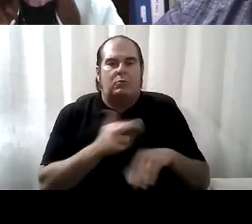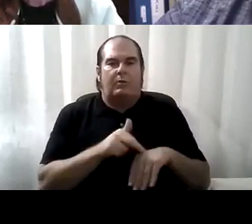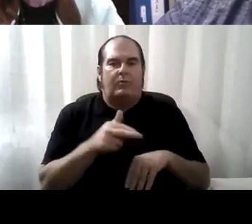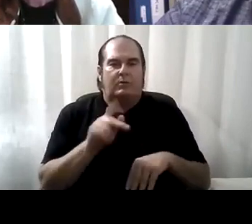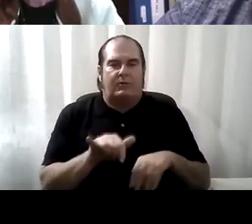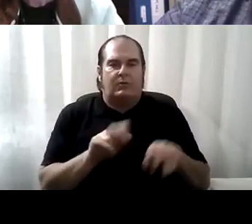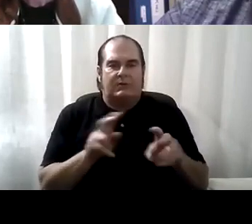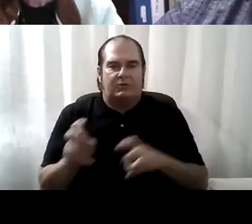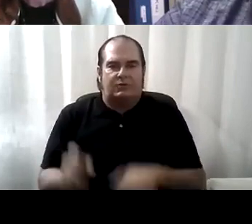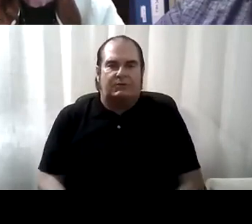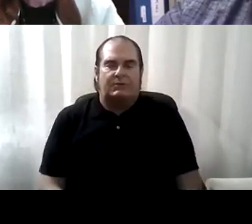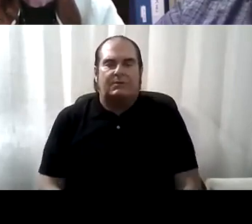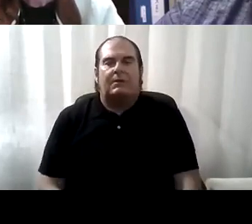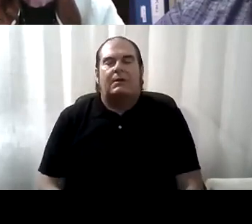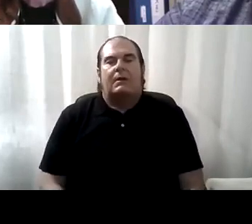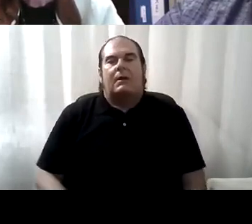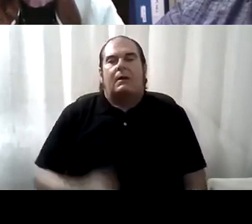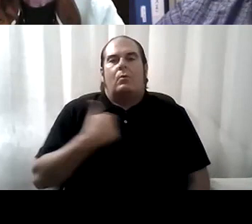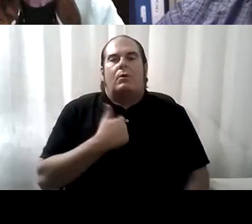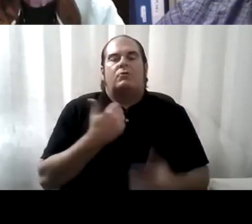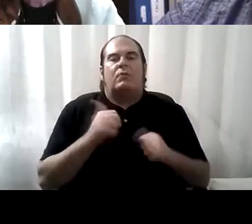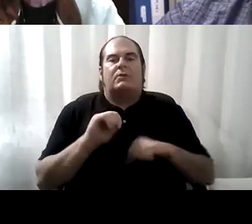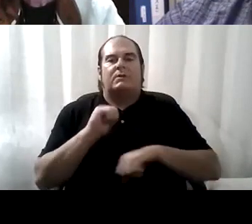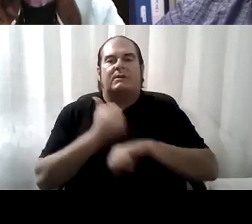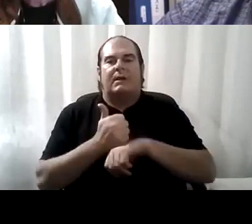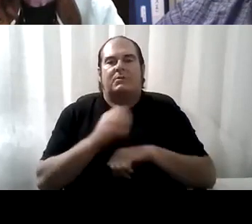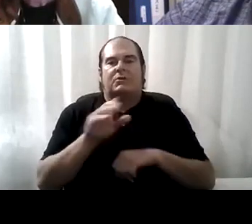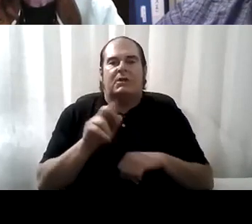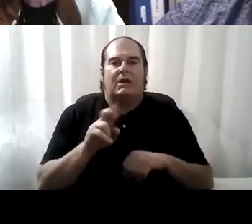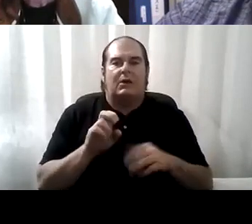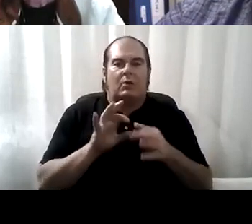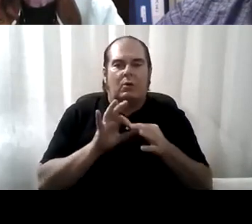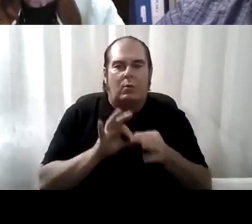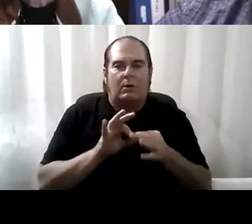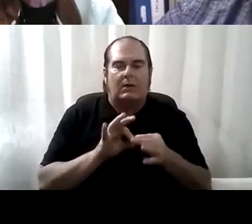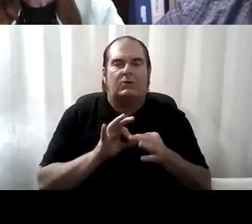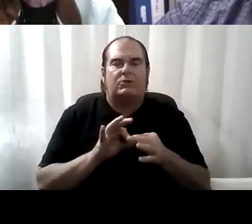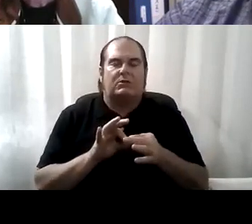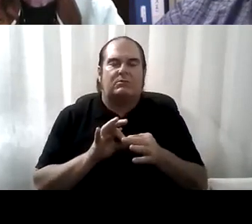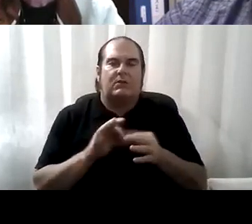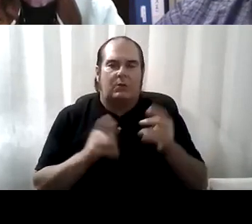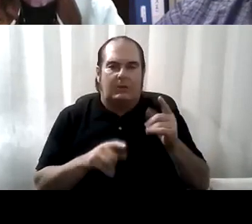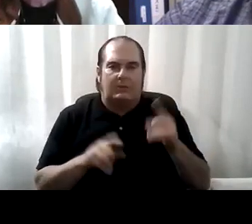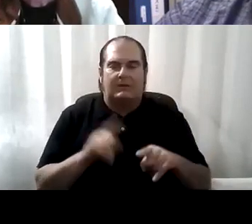We have tried to establish care coordination agreements with our FQHC, and they serve a